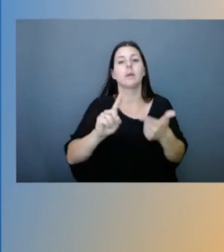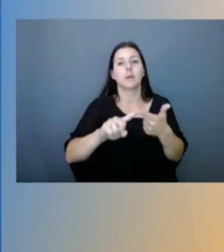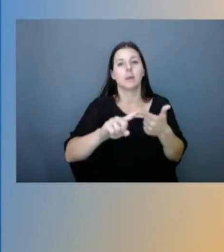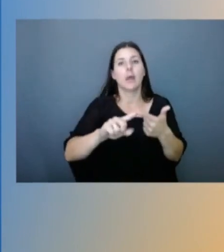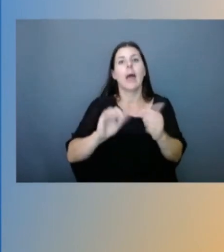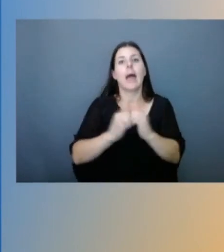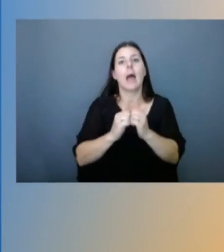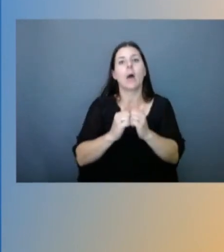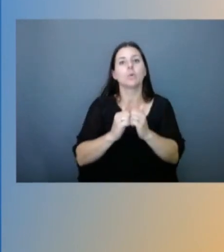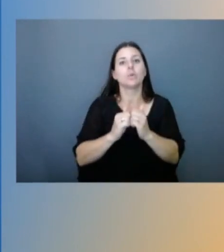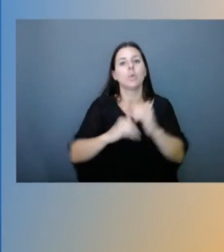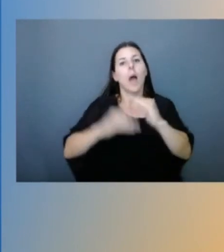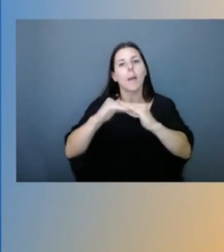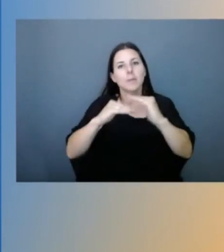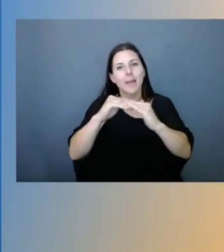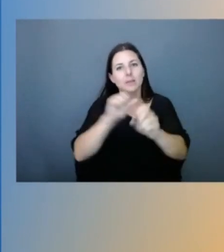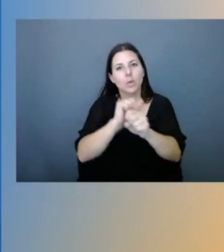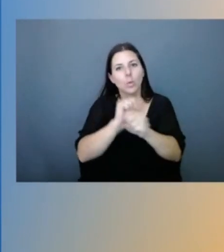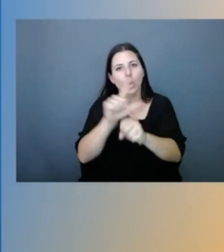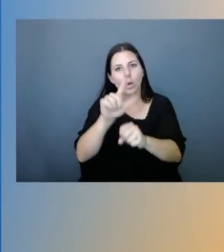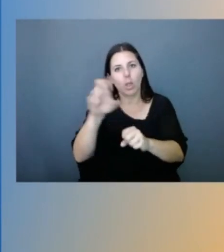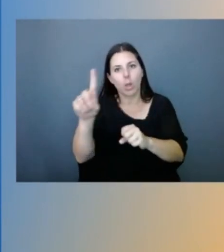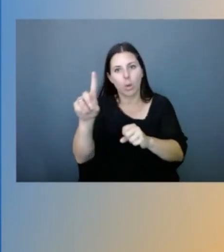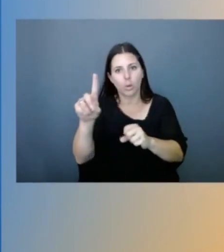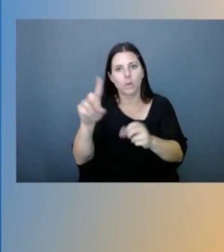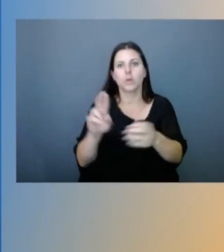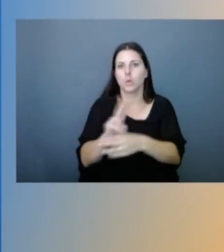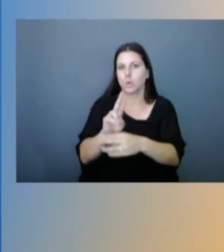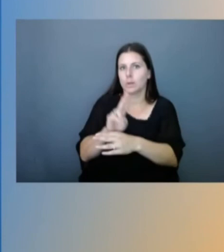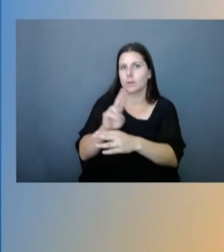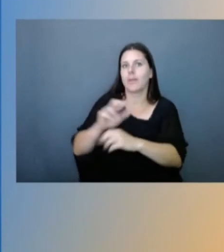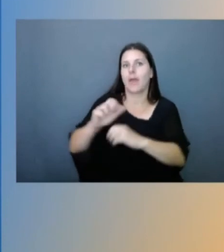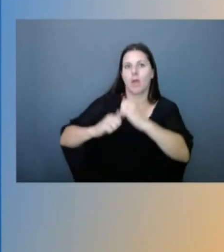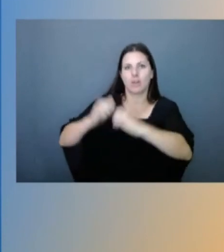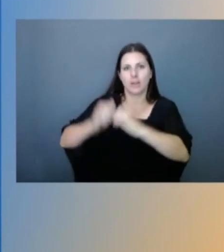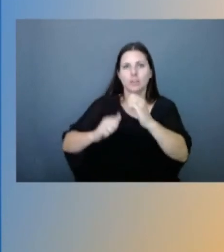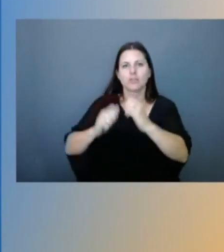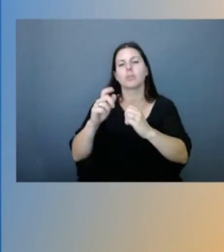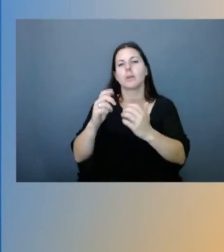using the Well-Architected Framework and sustainability pillar under that framework.